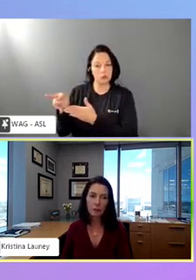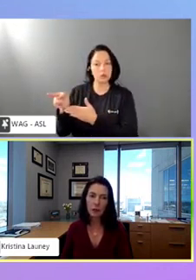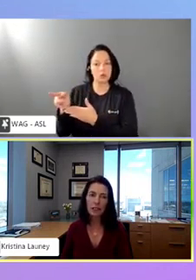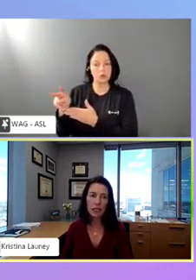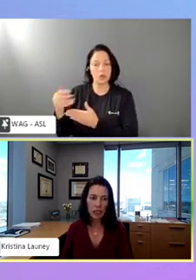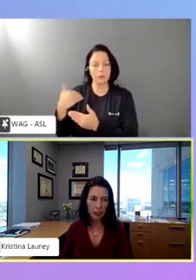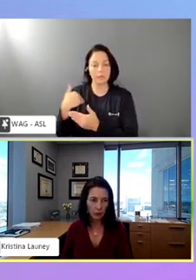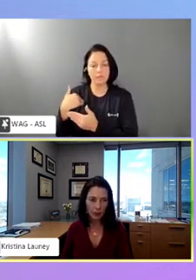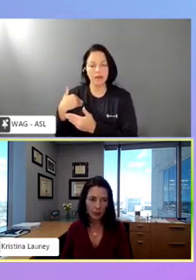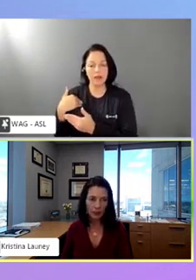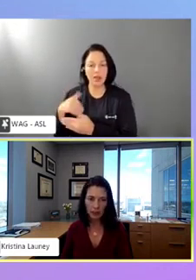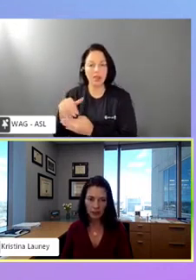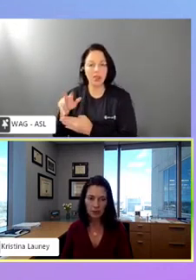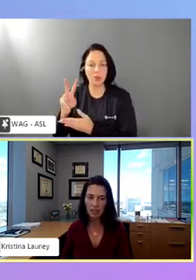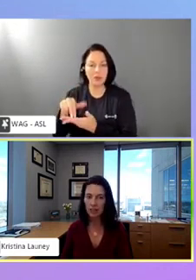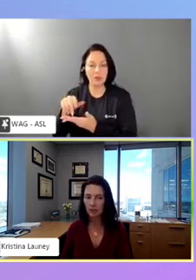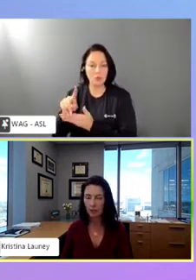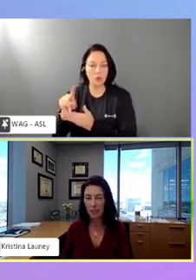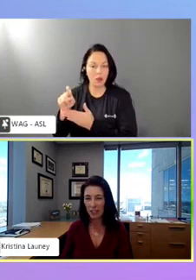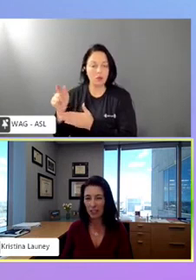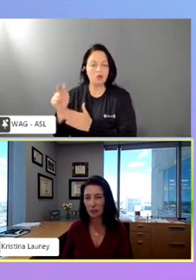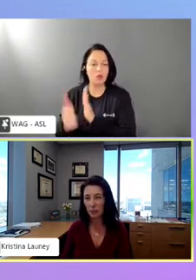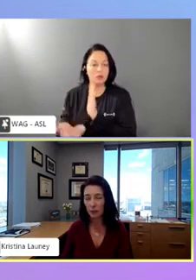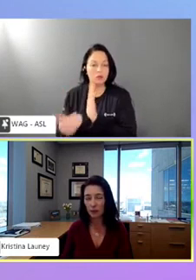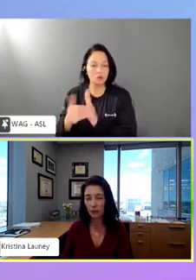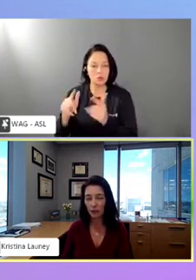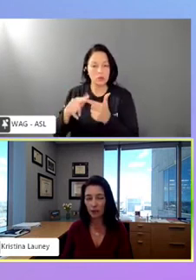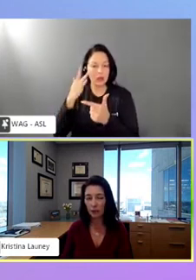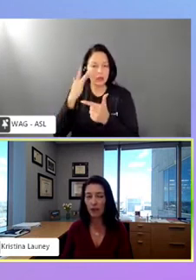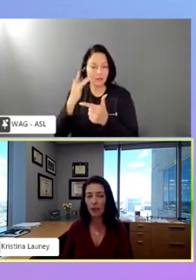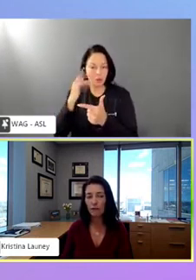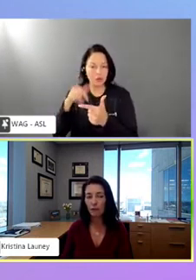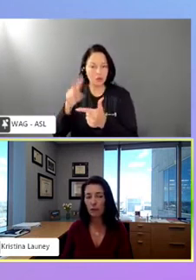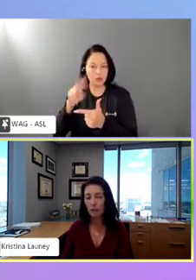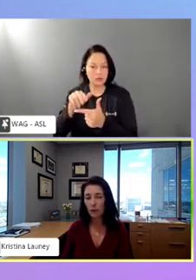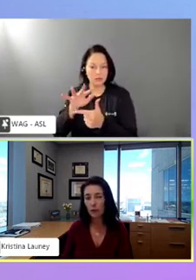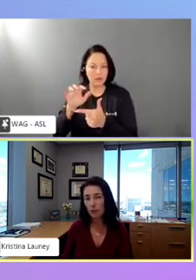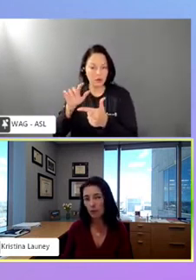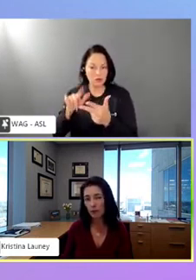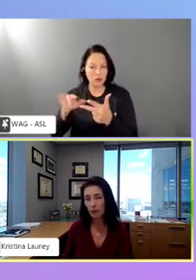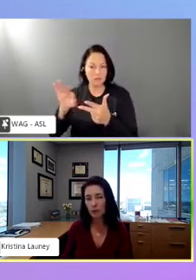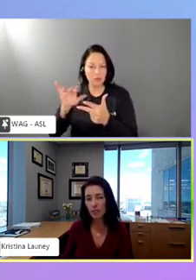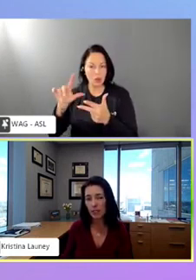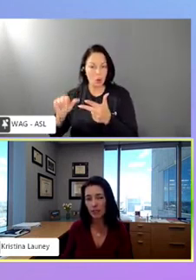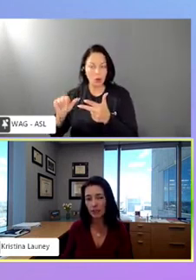top ten states for all lawsuits filings. New York led